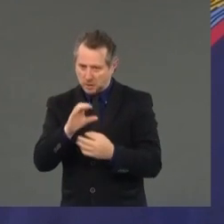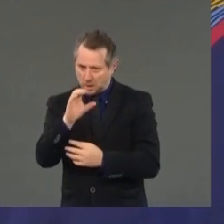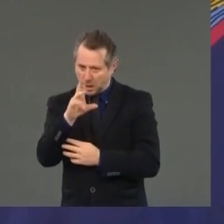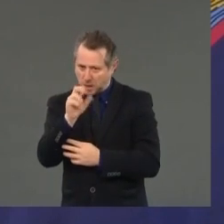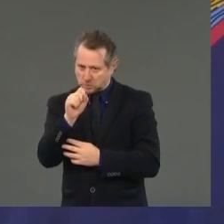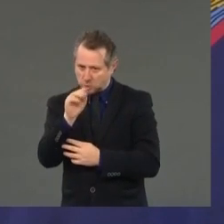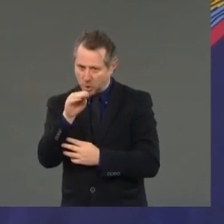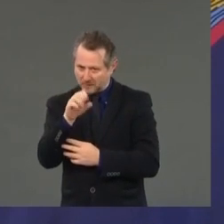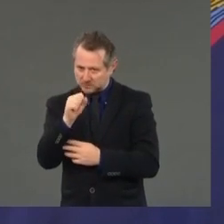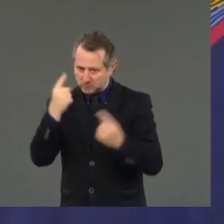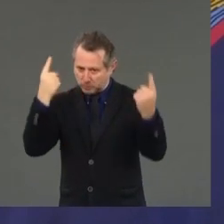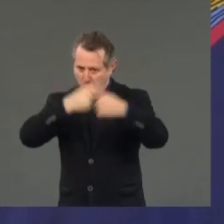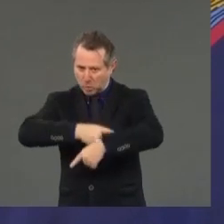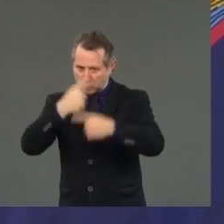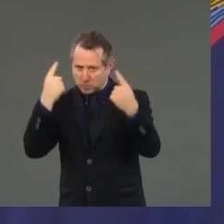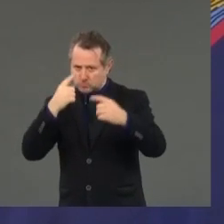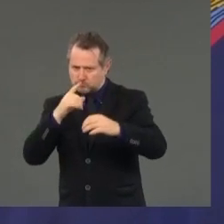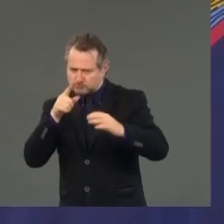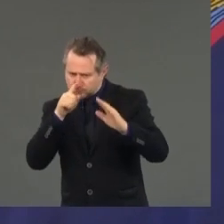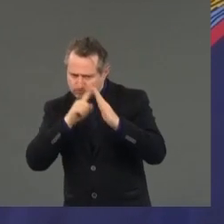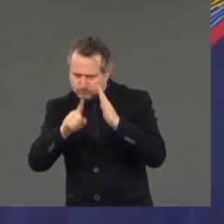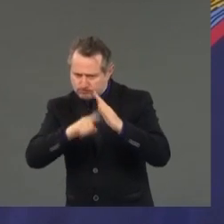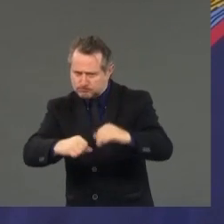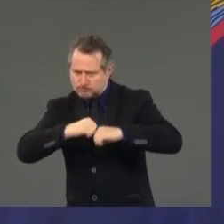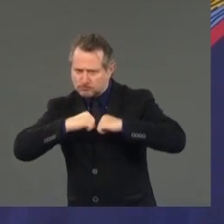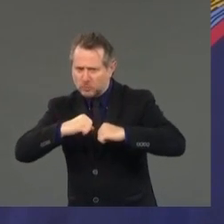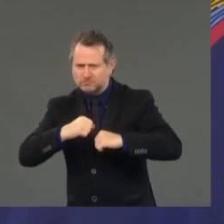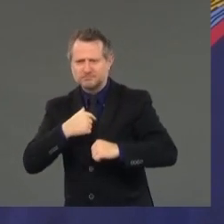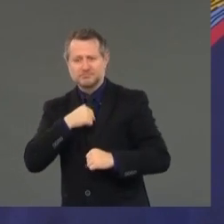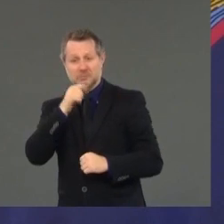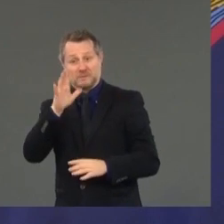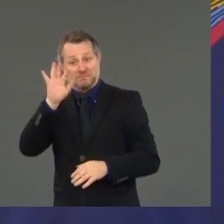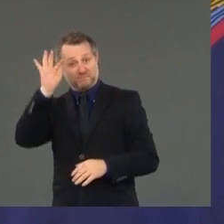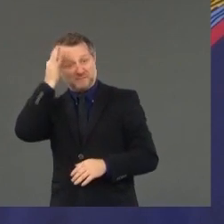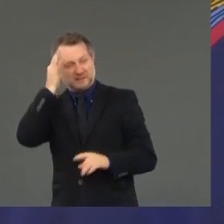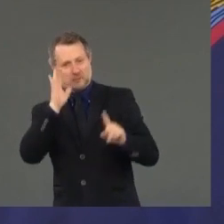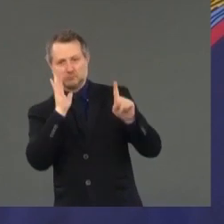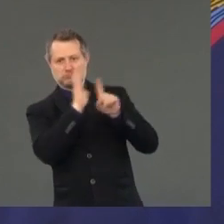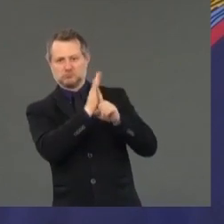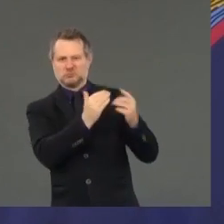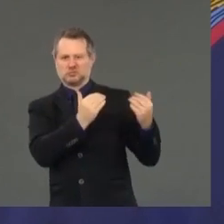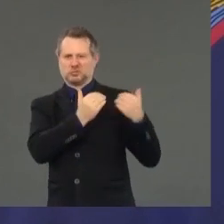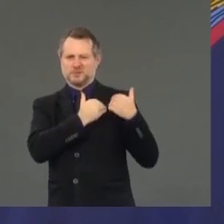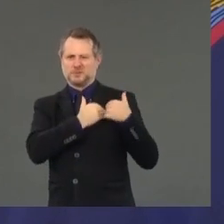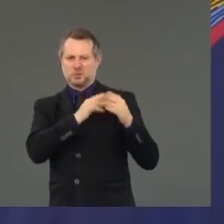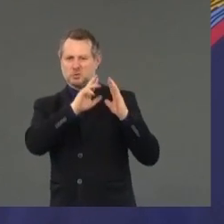DON'T DO CUSTOMS AND BORDER PATROL.